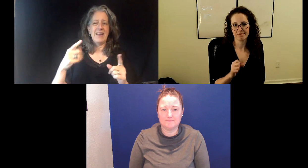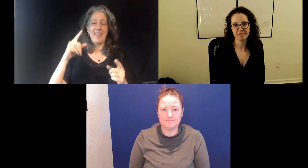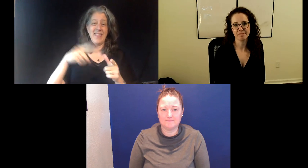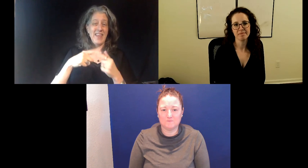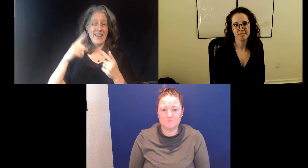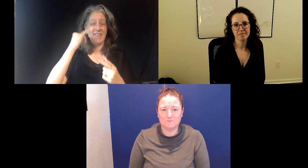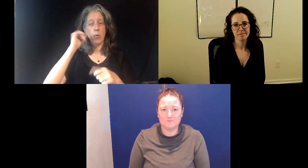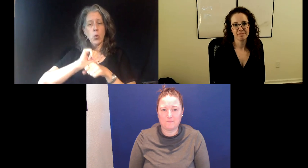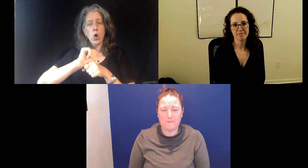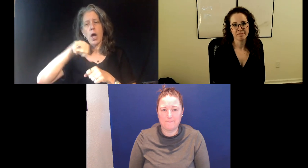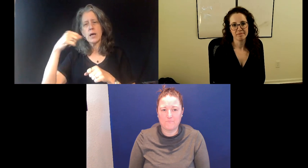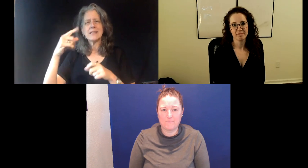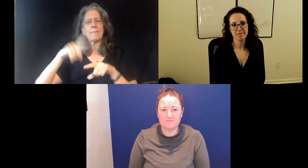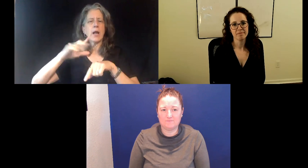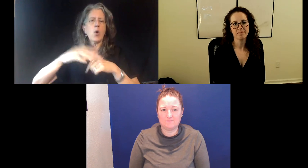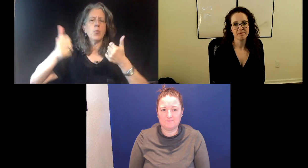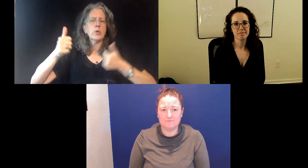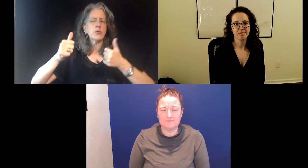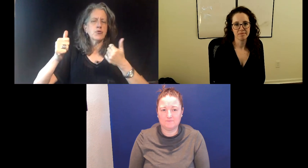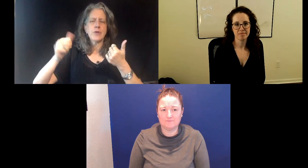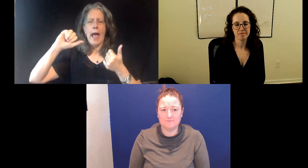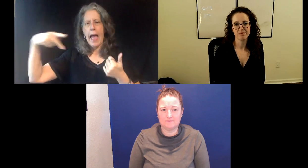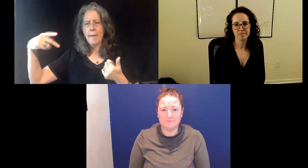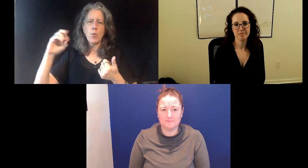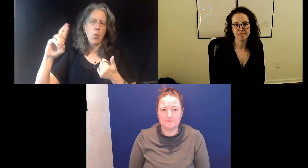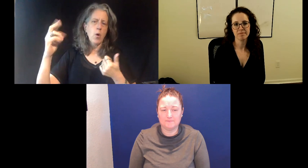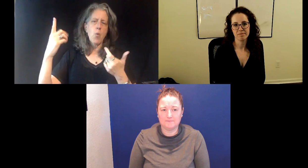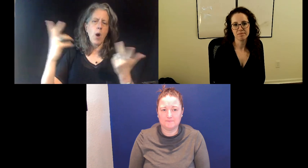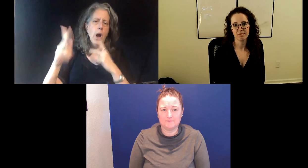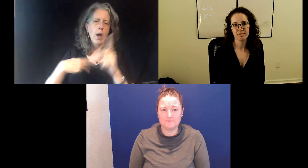and that's great we have one but you know then if you're working it just depends it just depends on